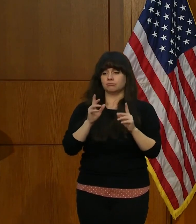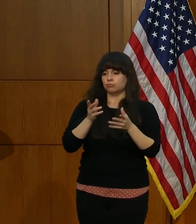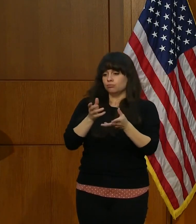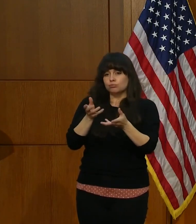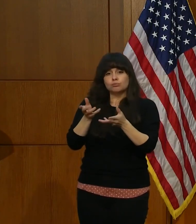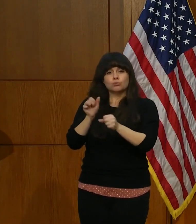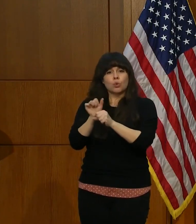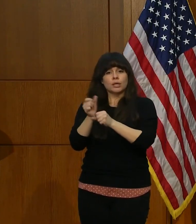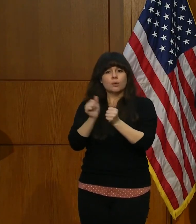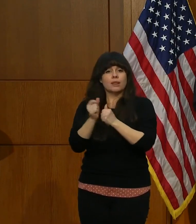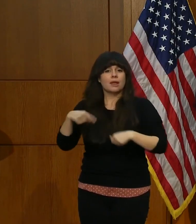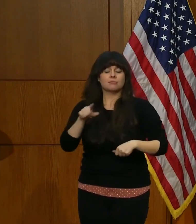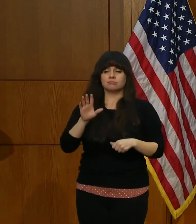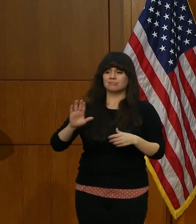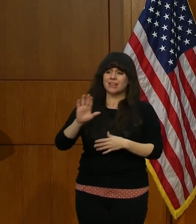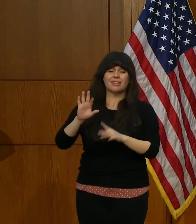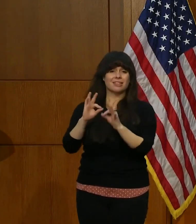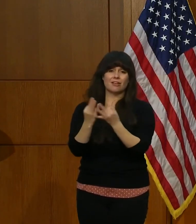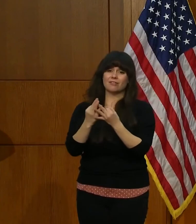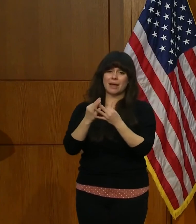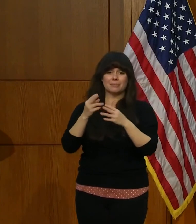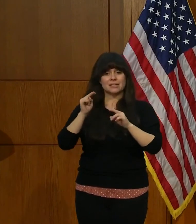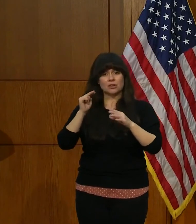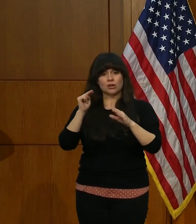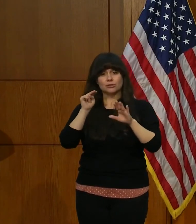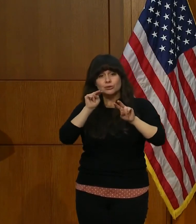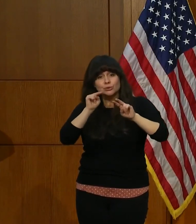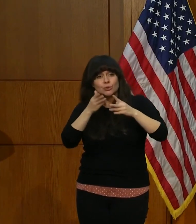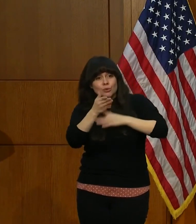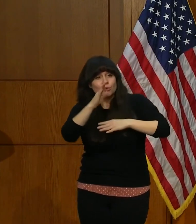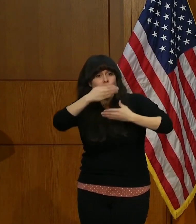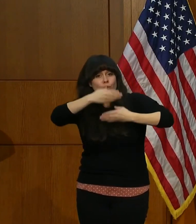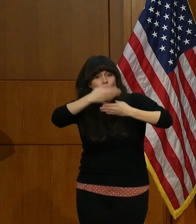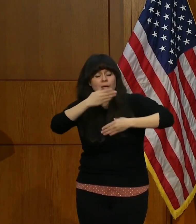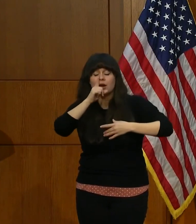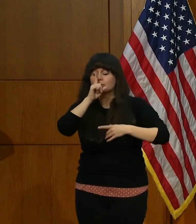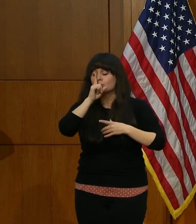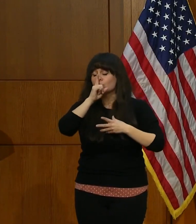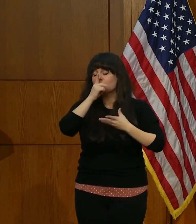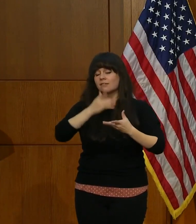FACILITIES AND WE GOT FAMILY MEMBERS LOOKING IN THE WINDOWS AND, YOU KNOW, SUPPORTING US